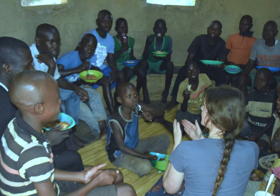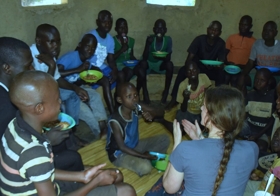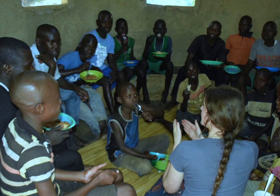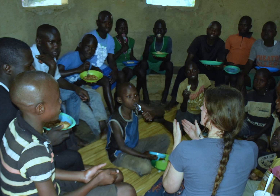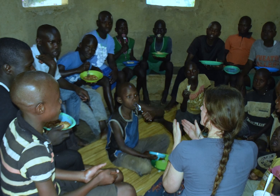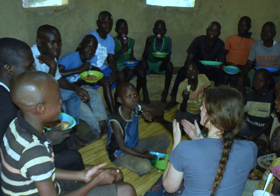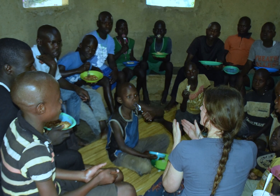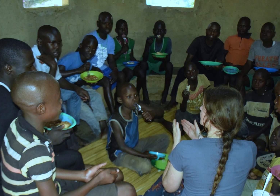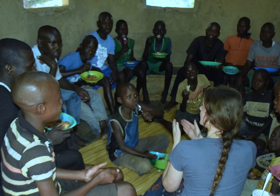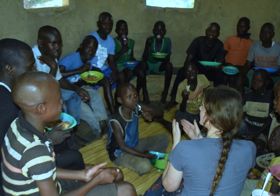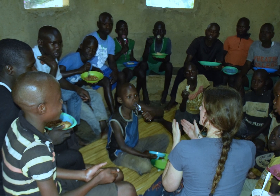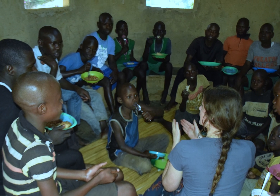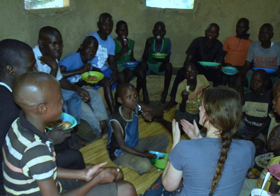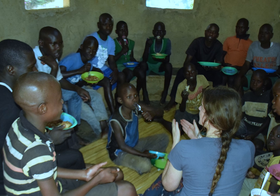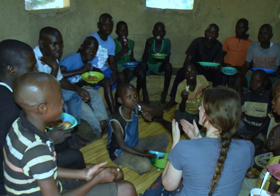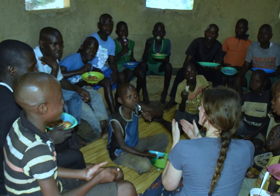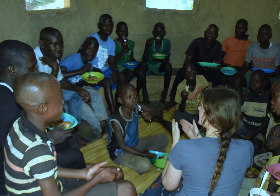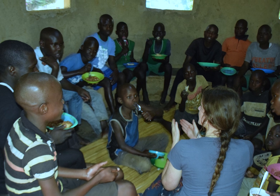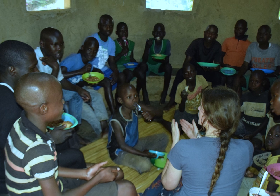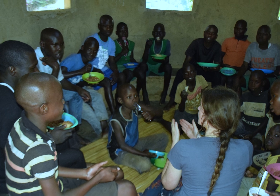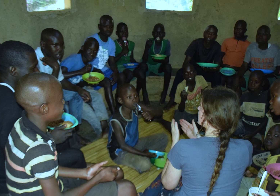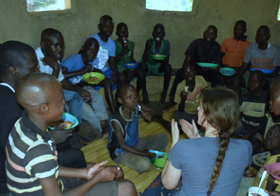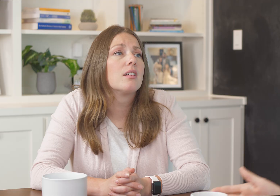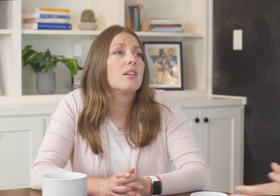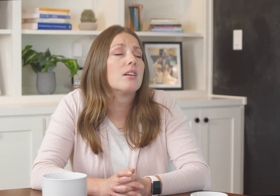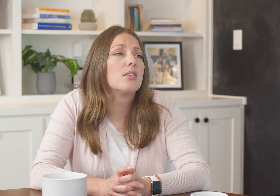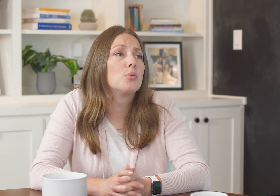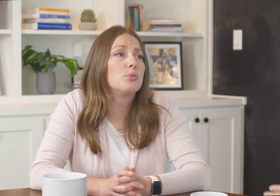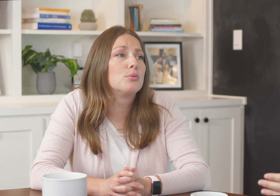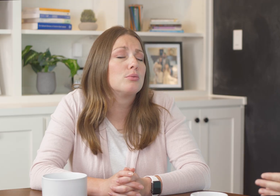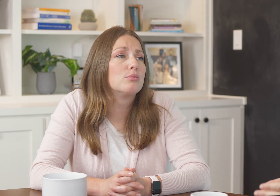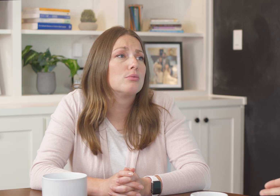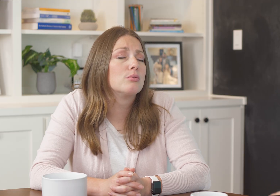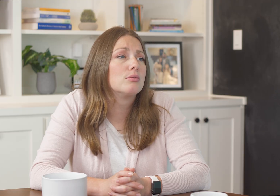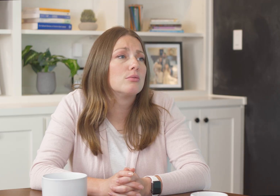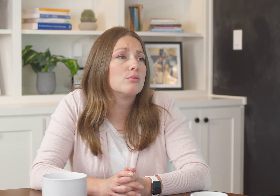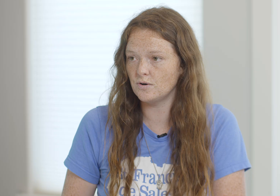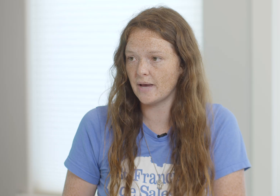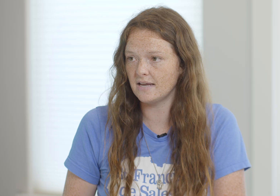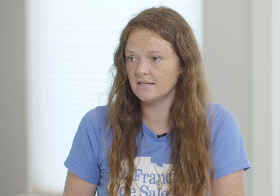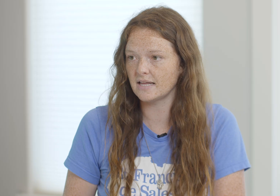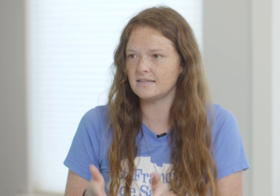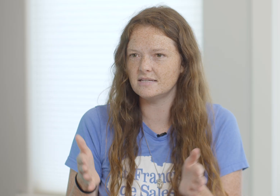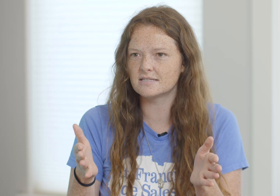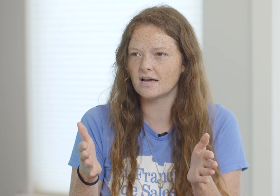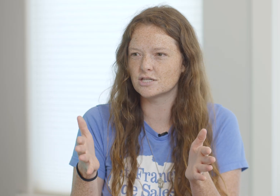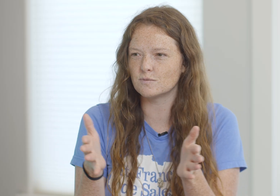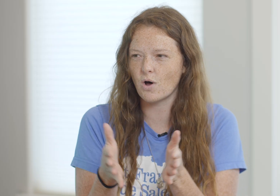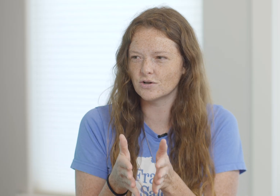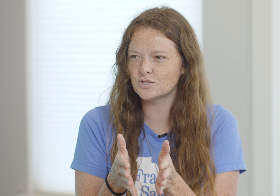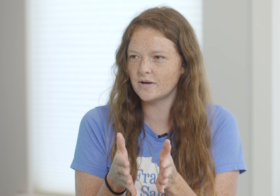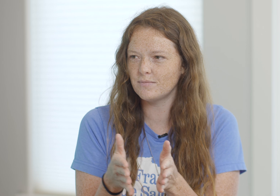We have no more space. Our little ones there already sleeping to to a bed like these, a smaller twin bed.